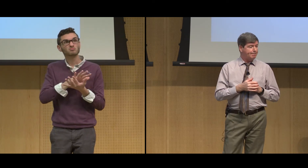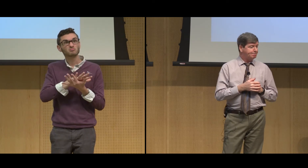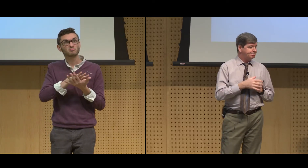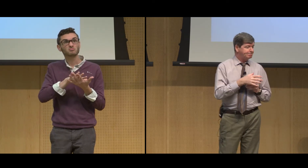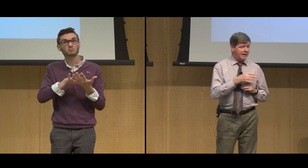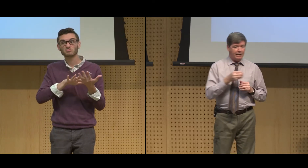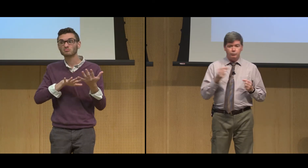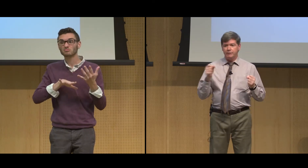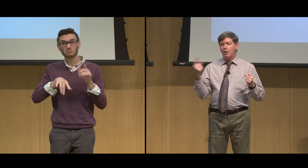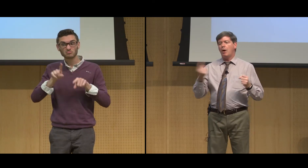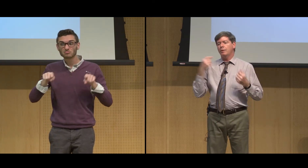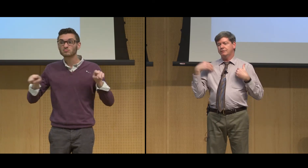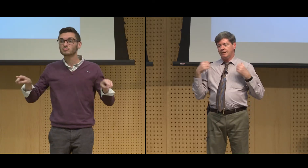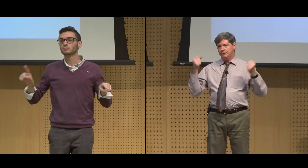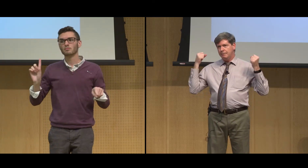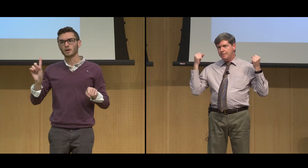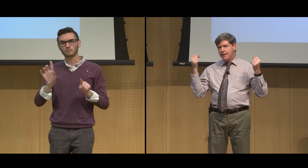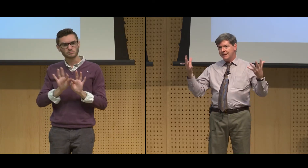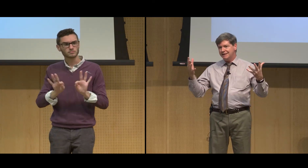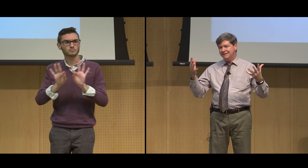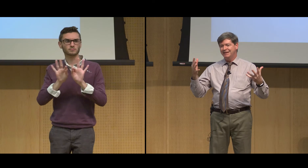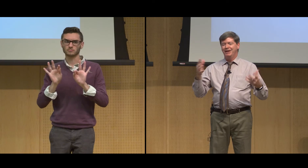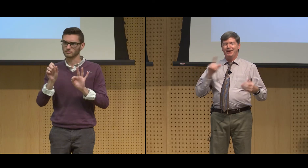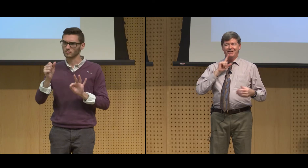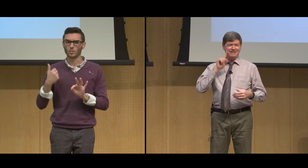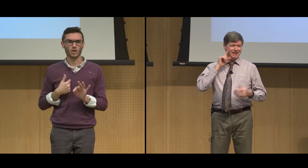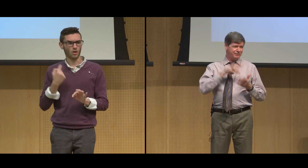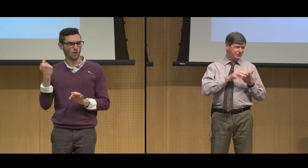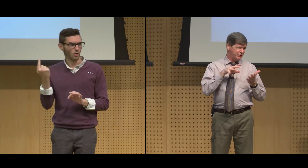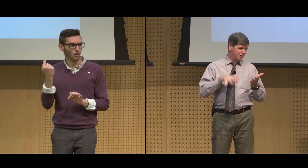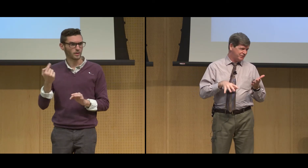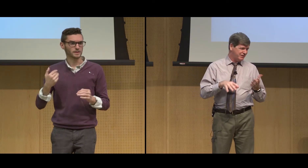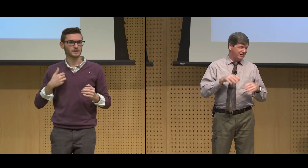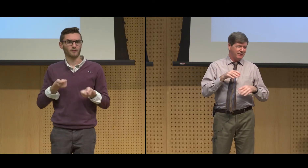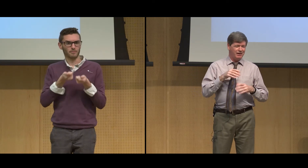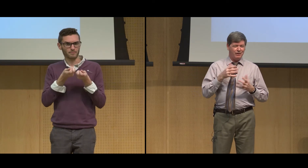and we always had many deaf students